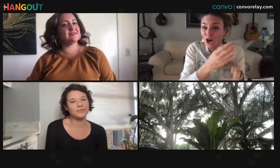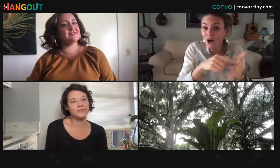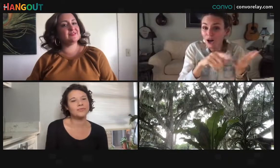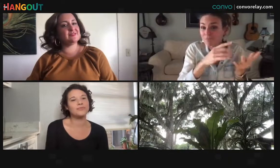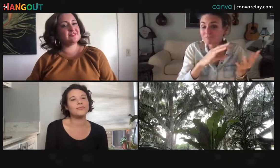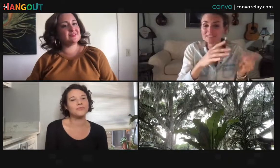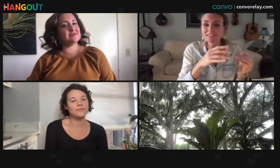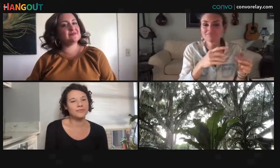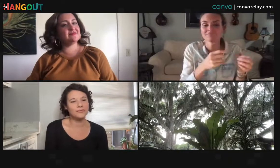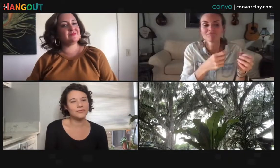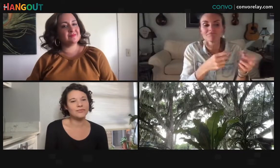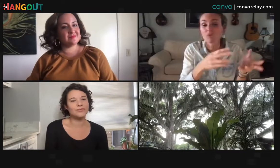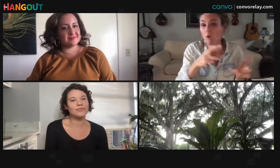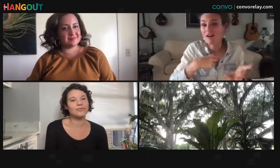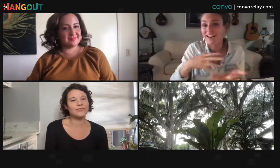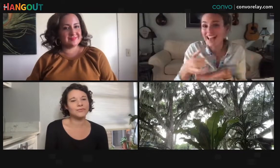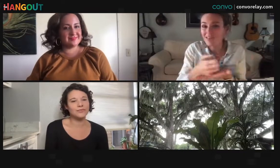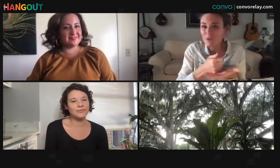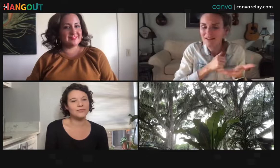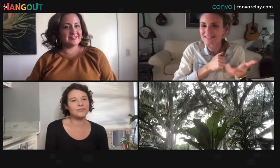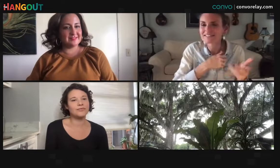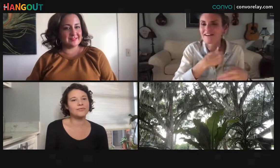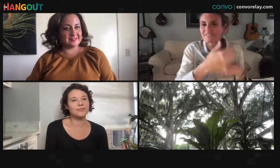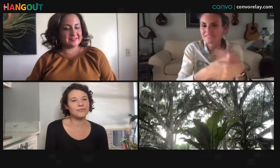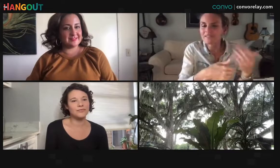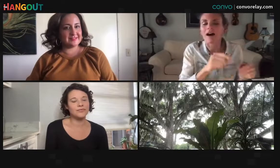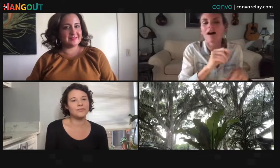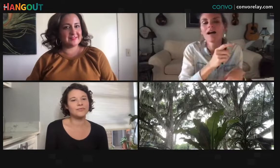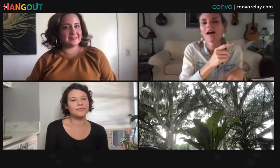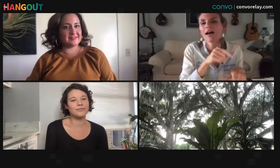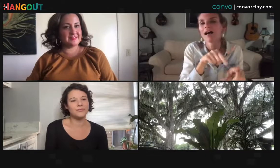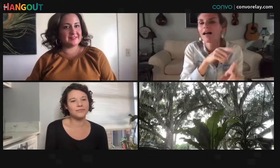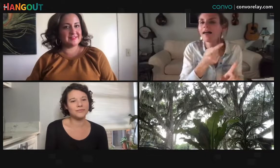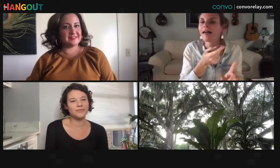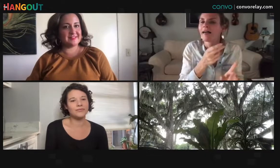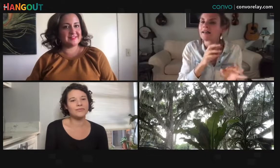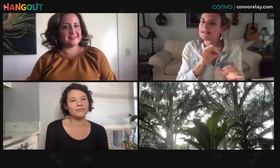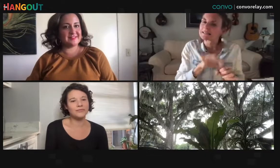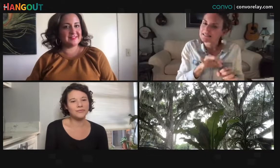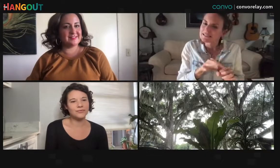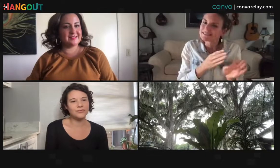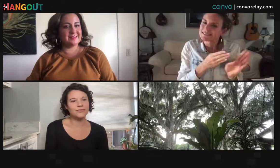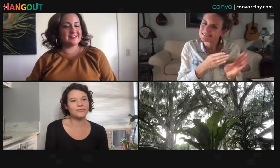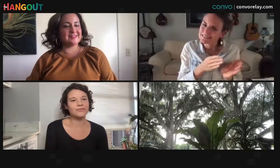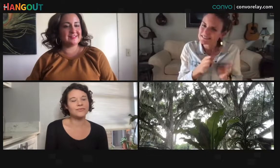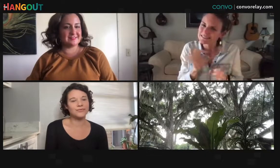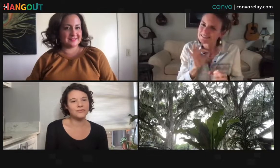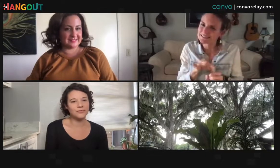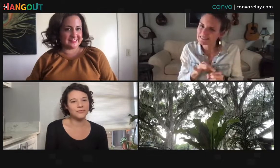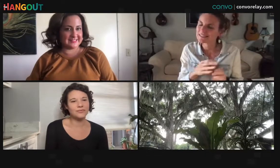into supporting local businesses who grow natural uh products or i collect those